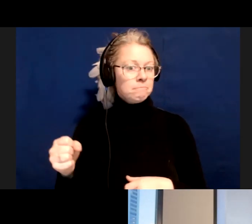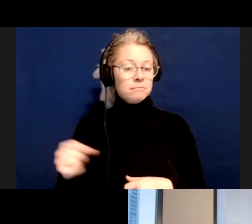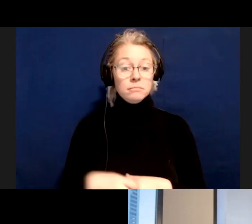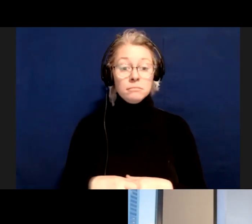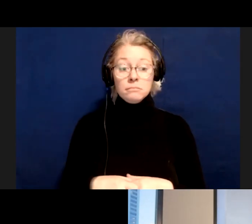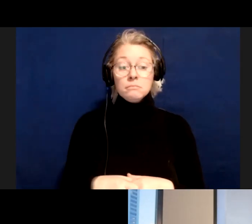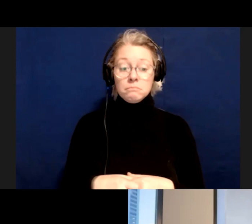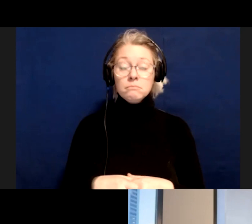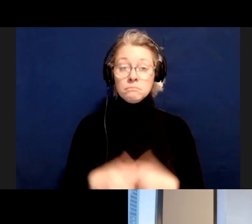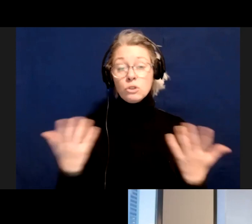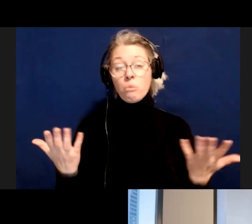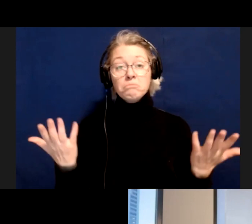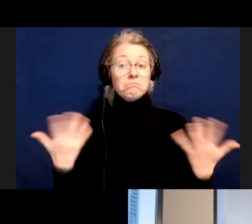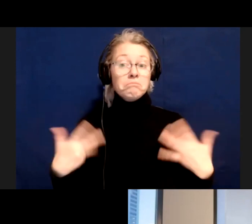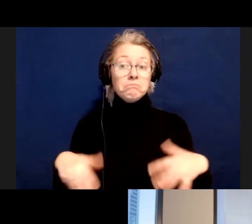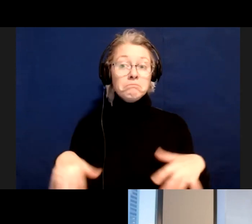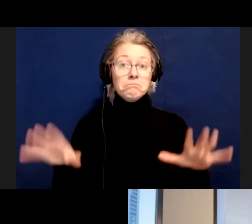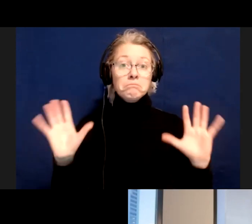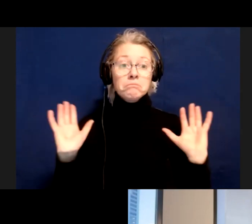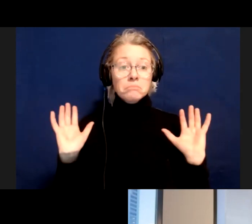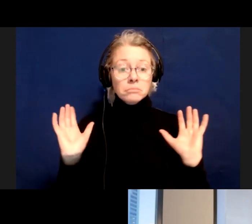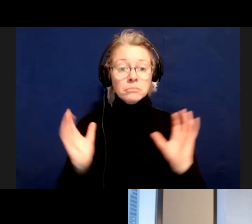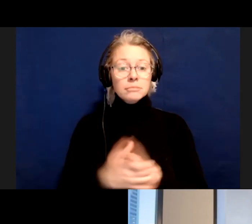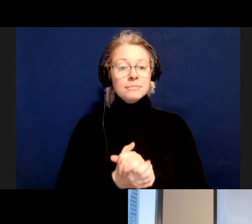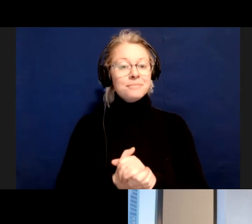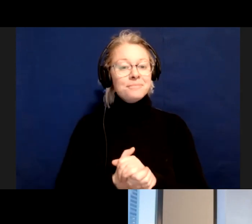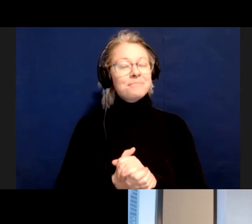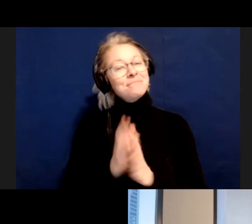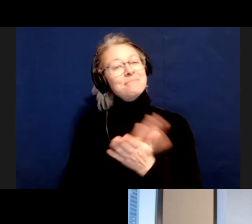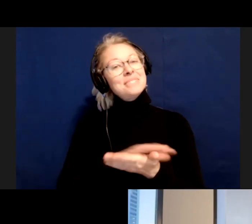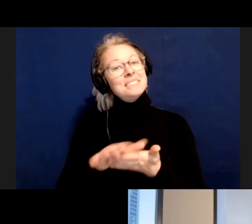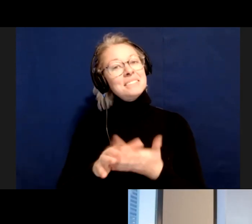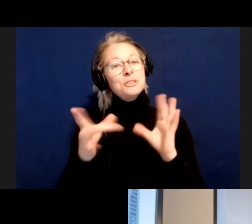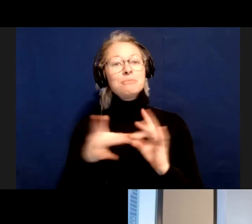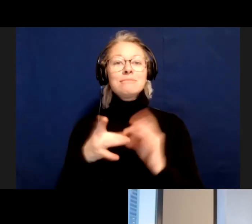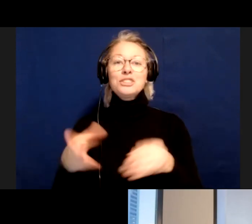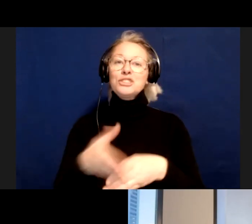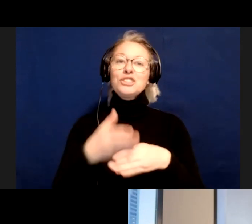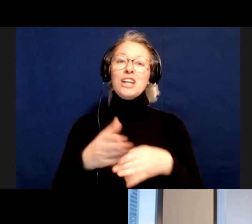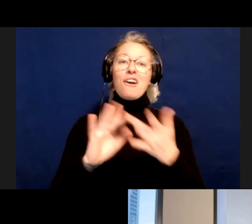go. And yeah, it's just been nice to share virtual space.